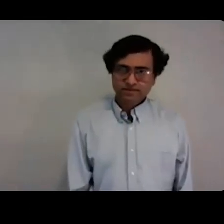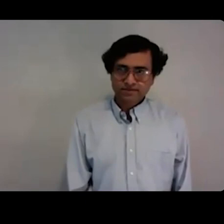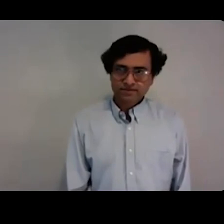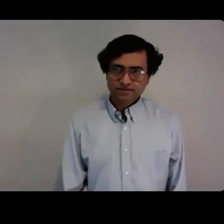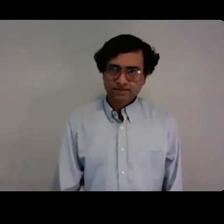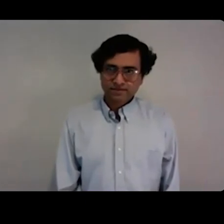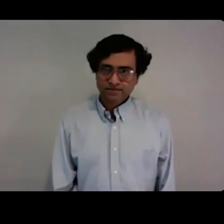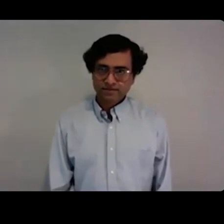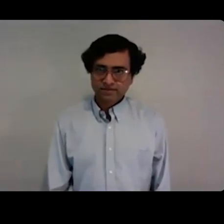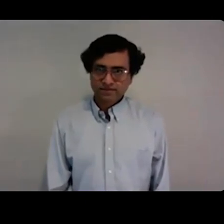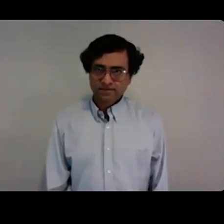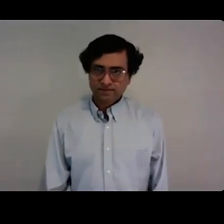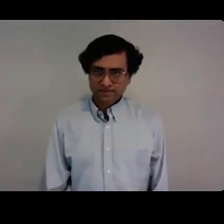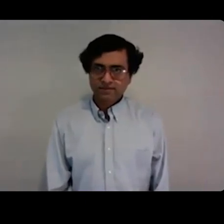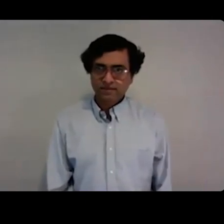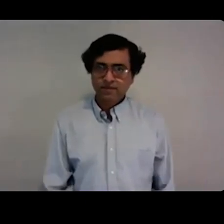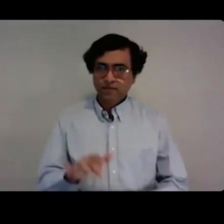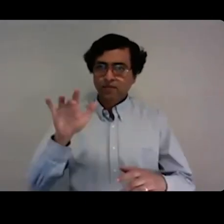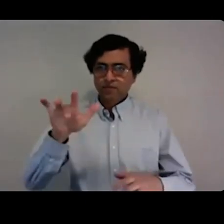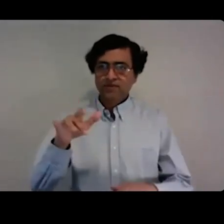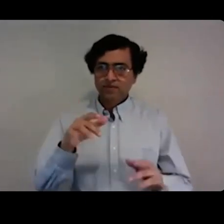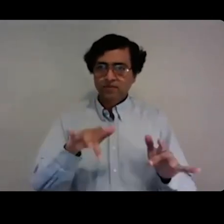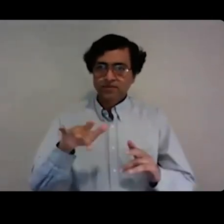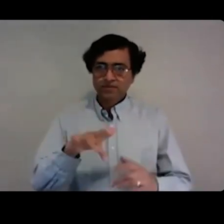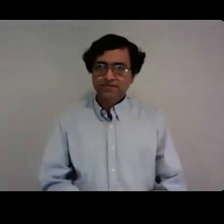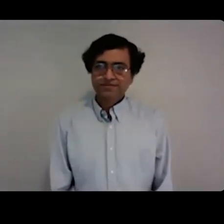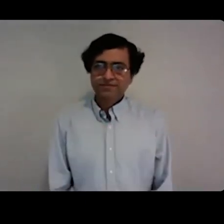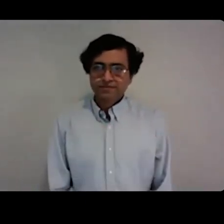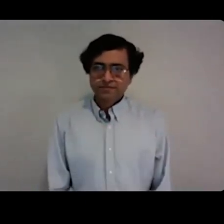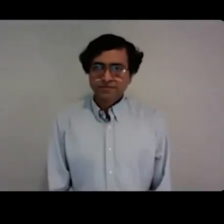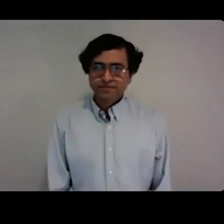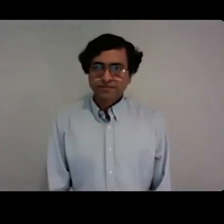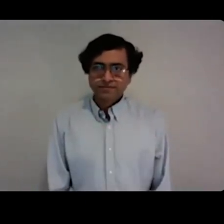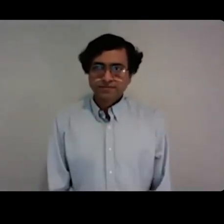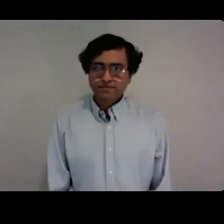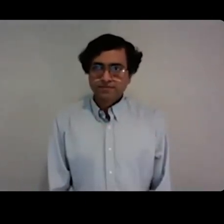So let's add that to the mix.